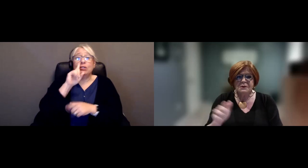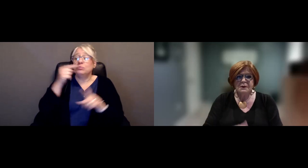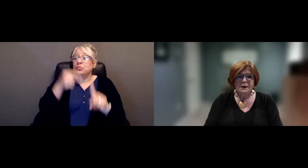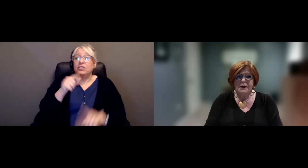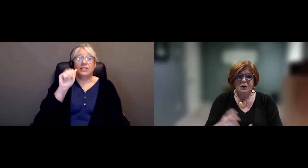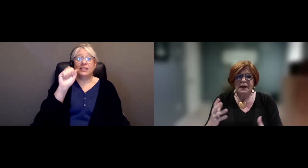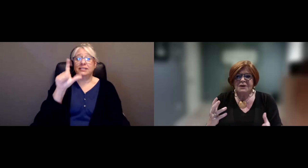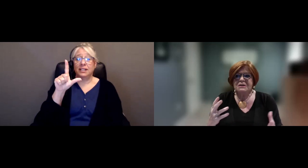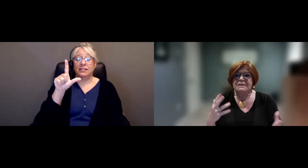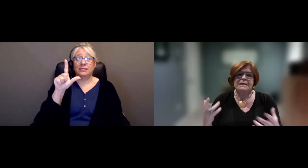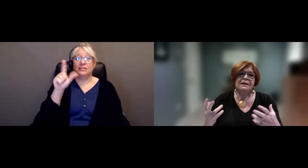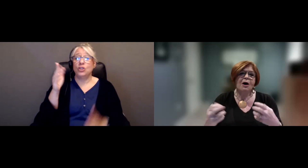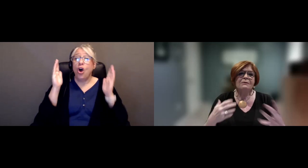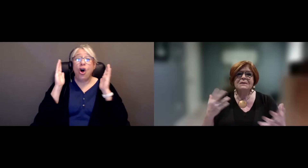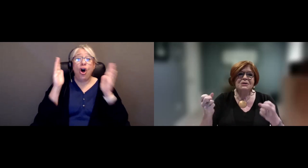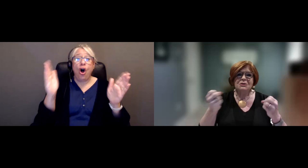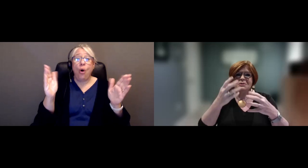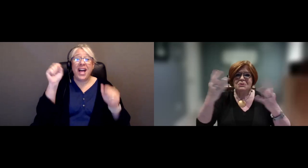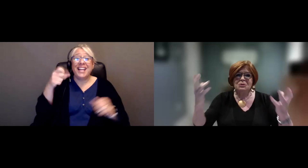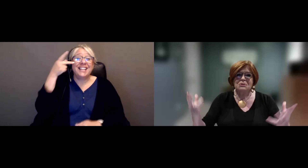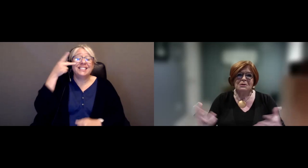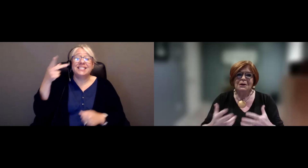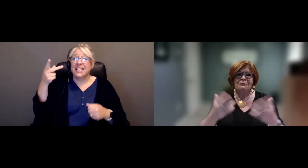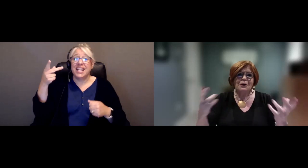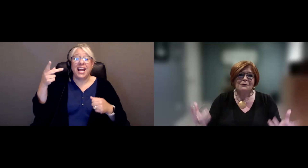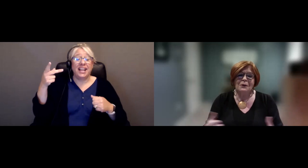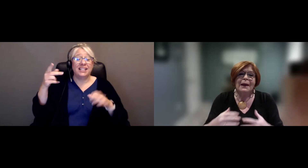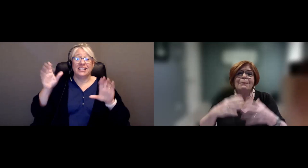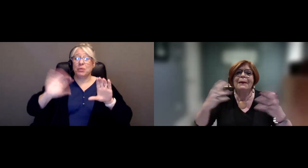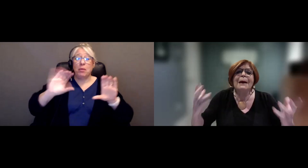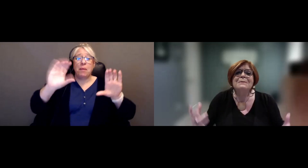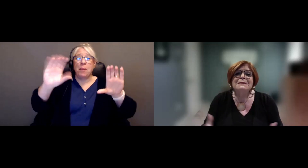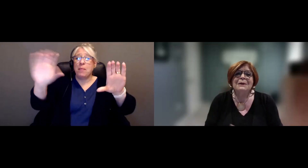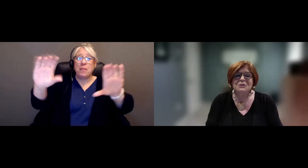and you can actually see the conversations just in front of you. It comes into pictures.